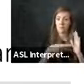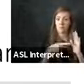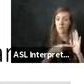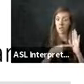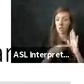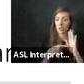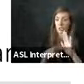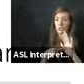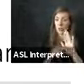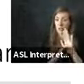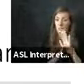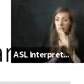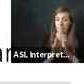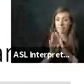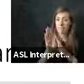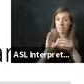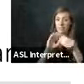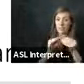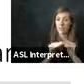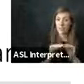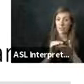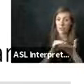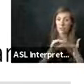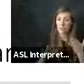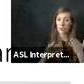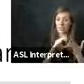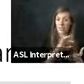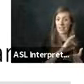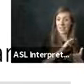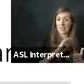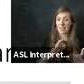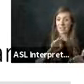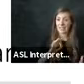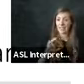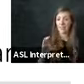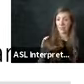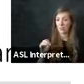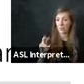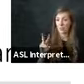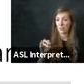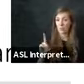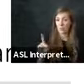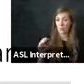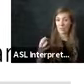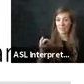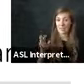numbers of student and staff coping 19 cases by week.